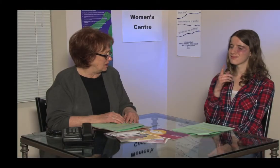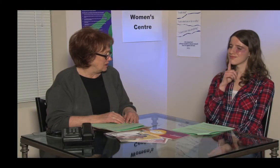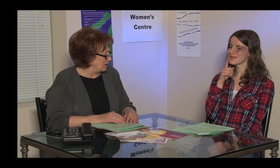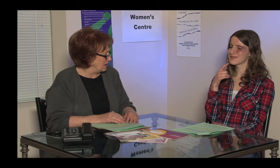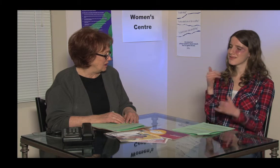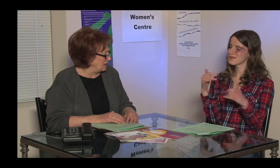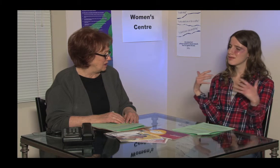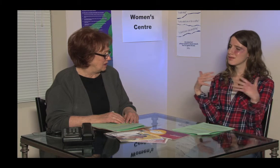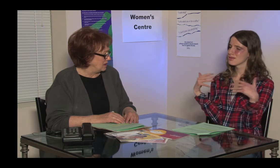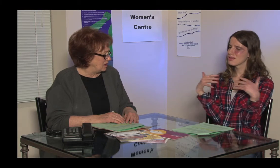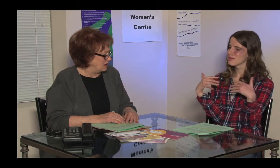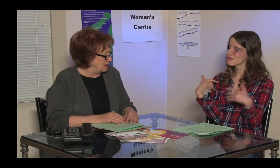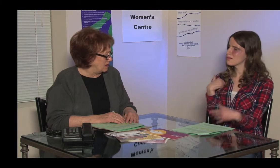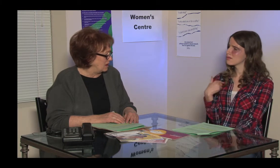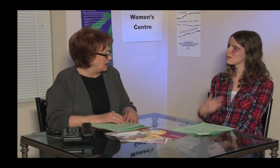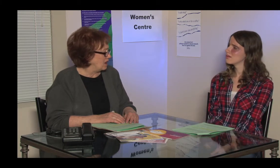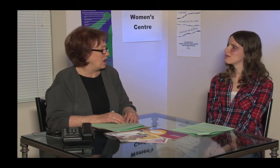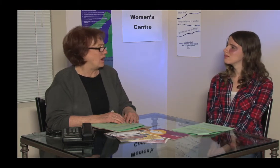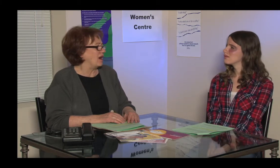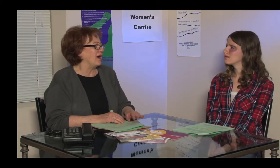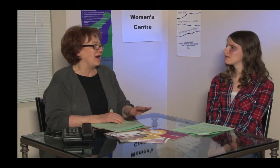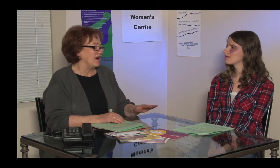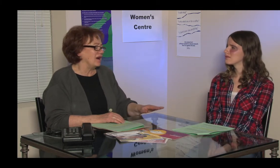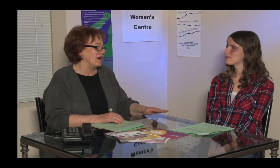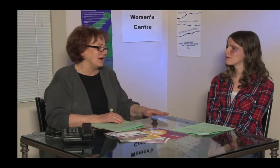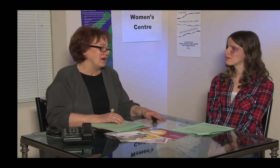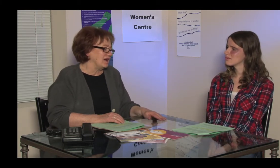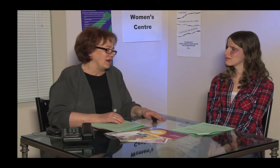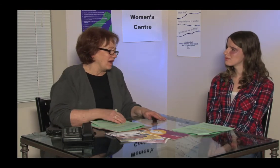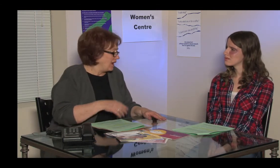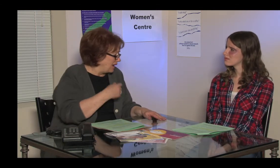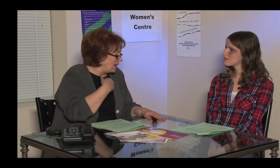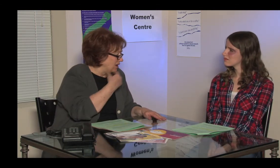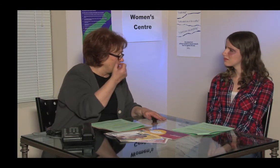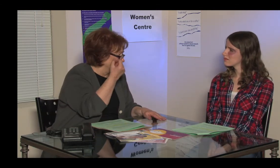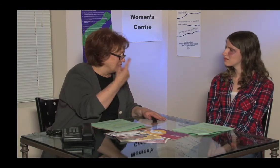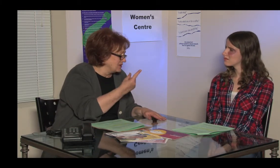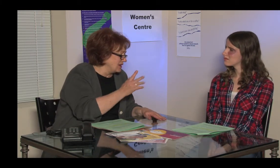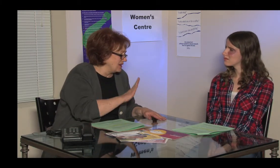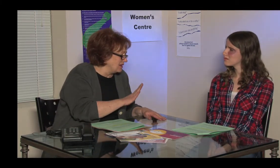Deena: I really am still afraid. Counsellor: I understand.